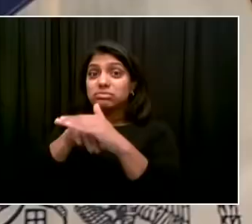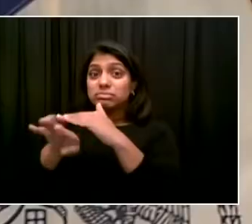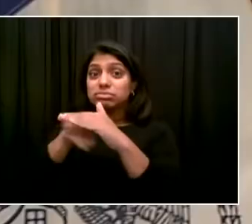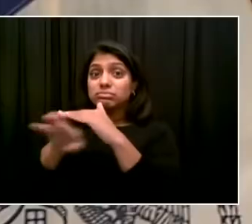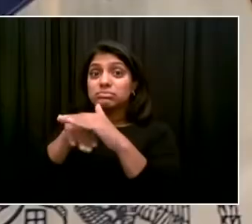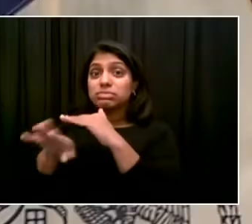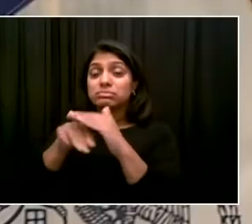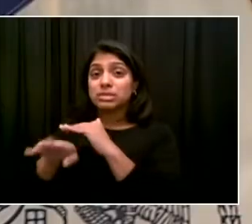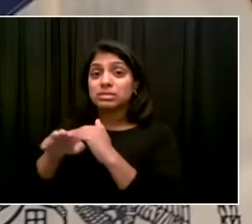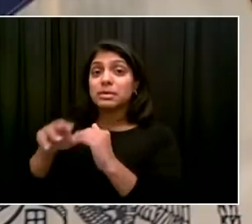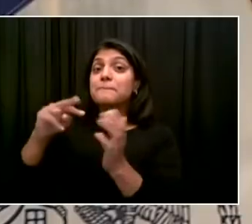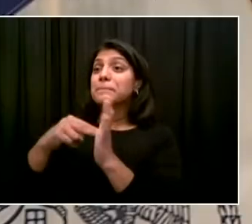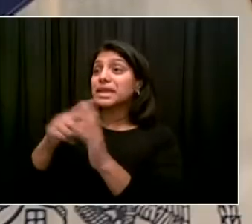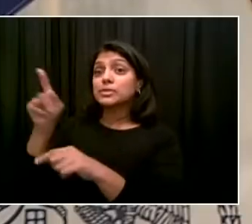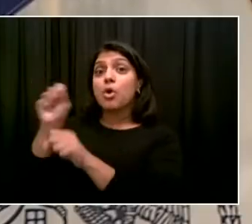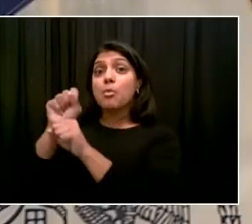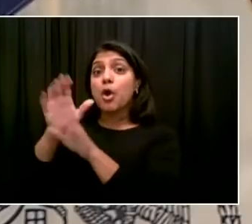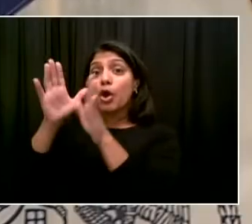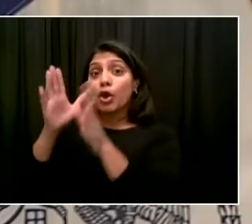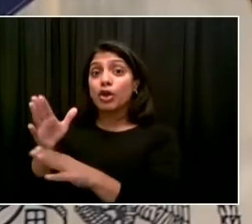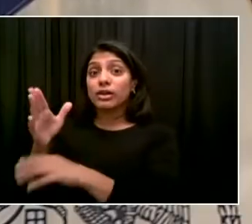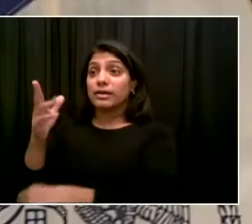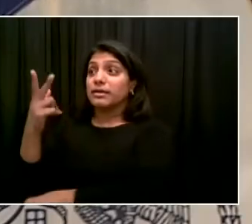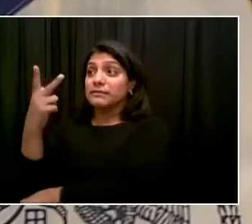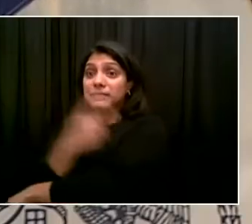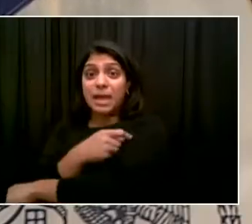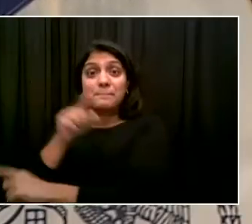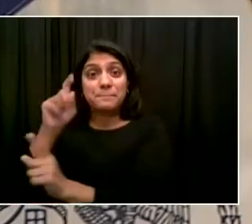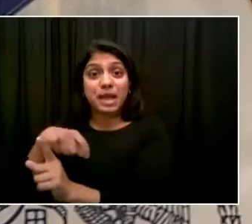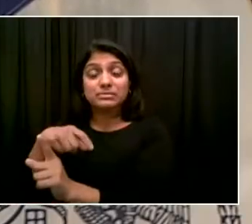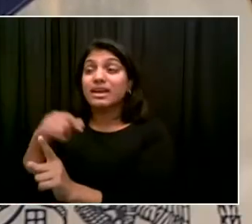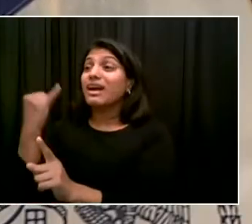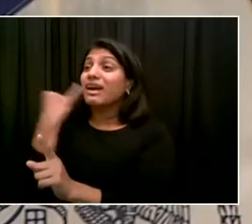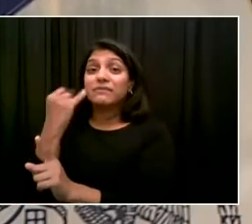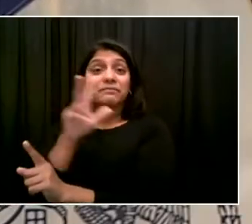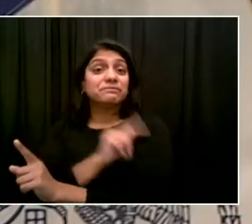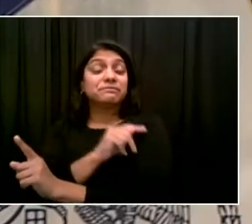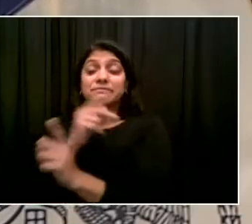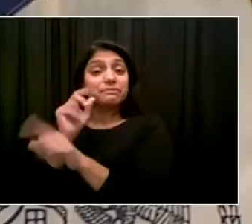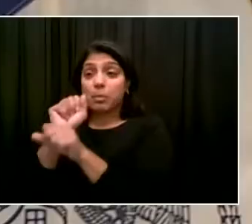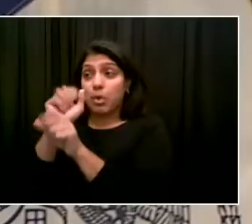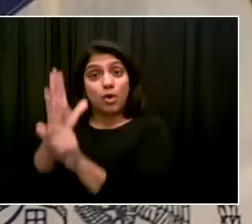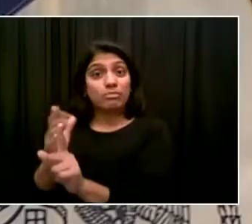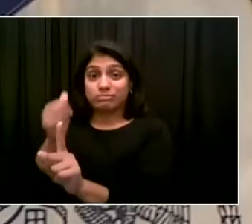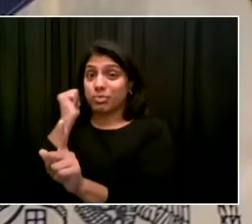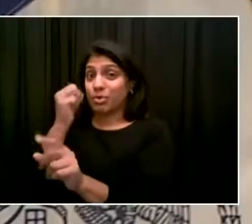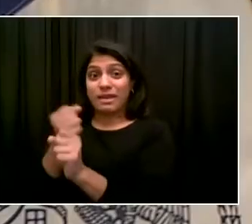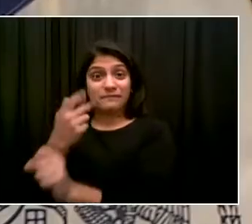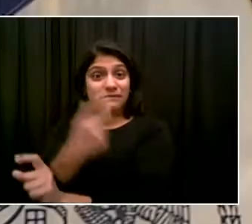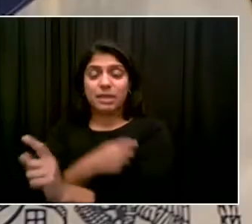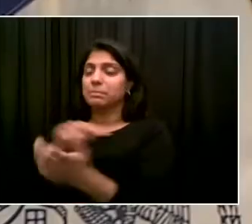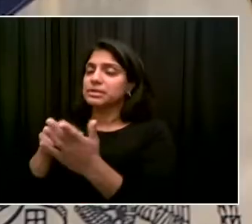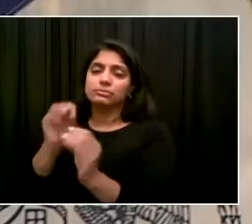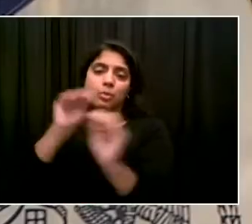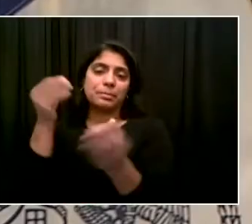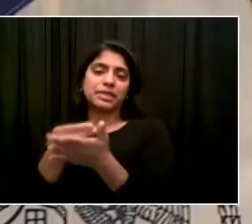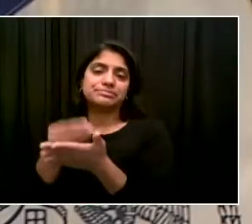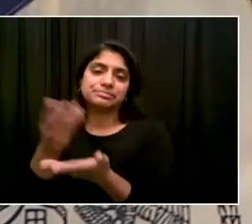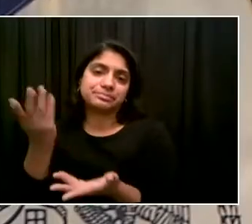ECONOMICALLY. THIS IS HAPPENED OVER AND OVER AND OVER AGAIN. WE HAVE HAD A LOT OF PROOF. THERE'S A REASON WHY 90% OFNEW